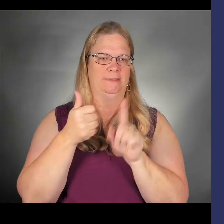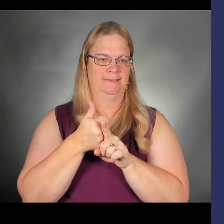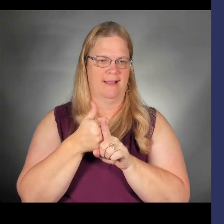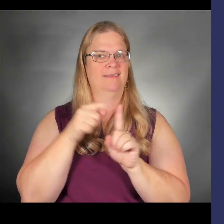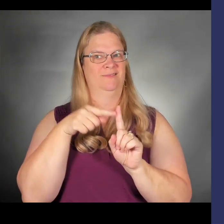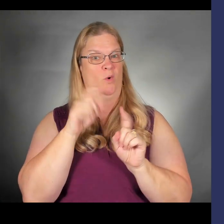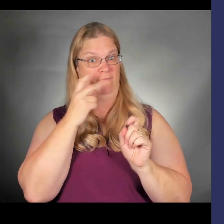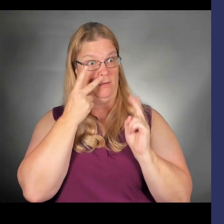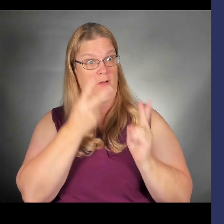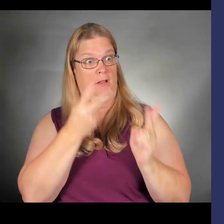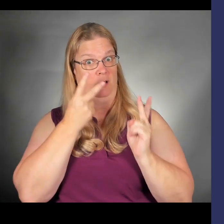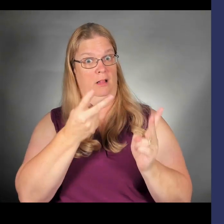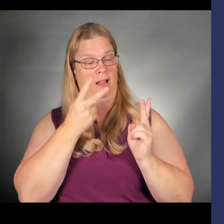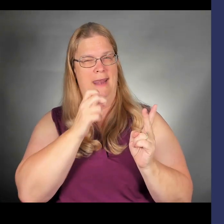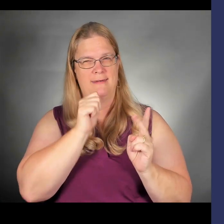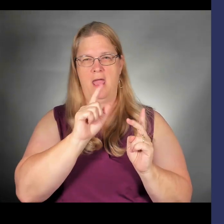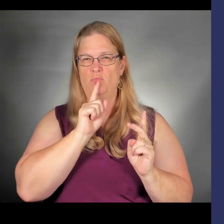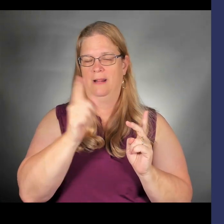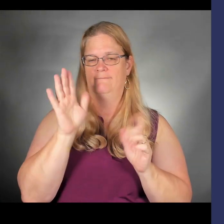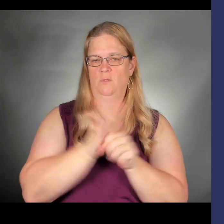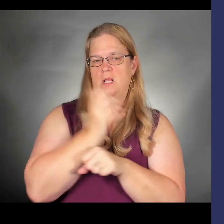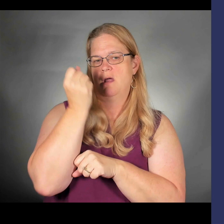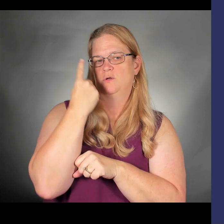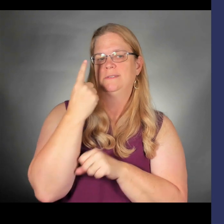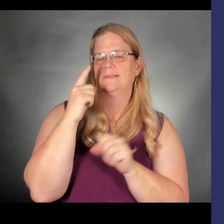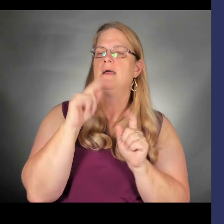really seemed to glorify suicide, and